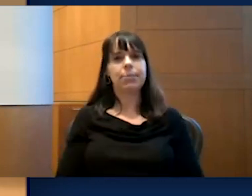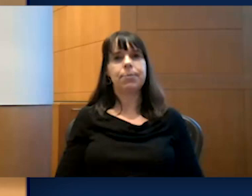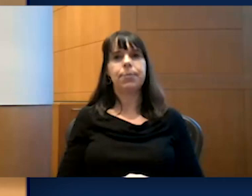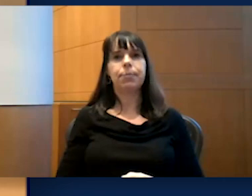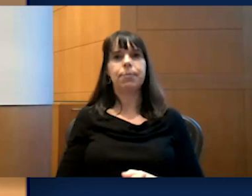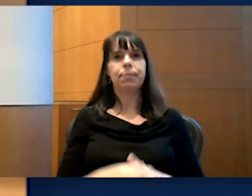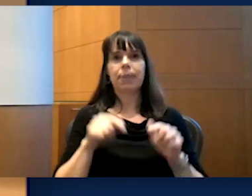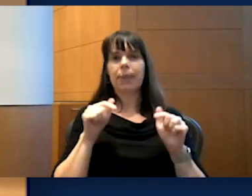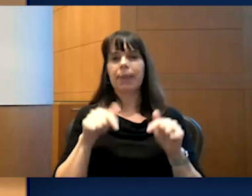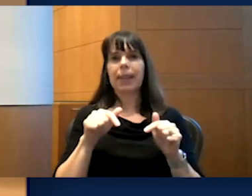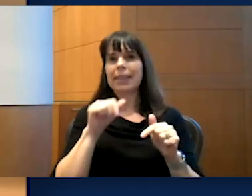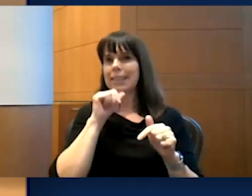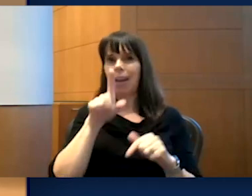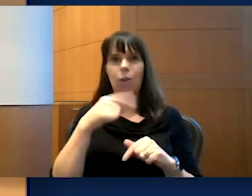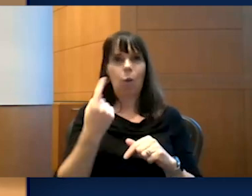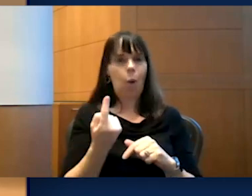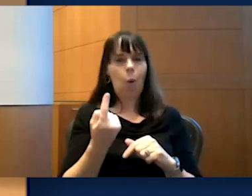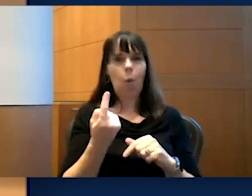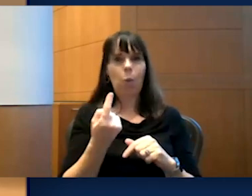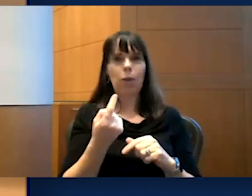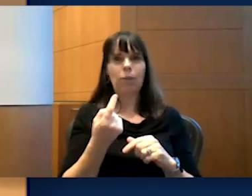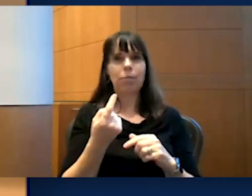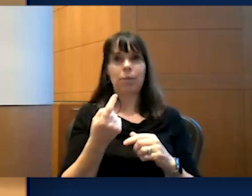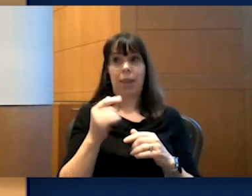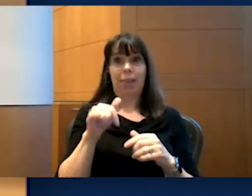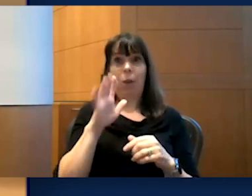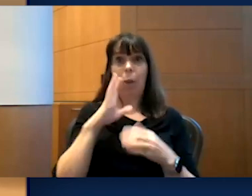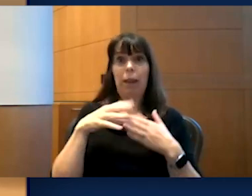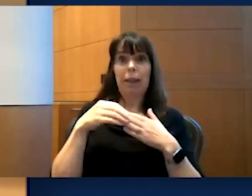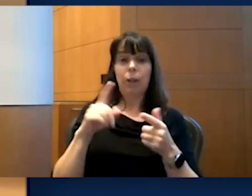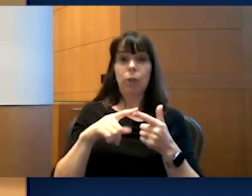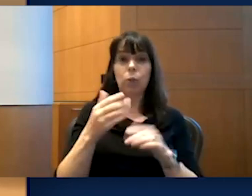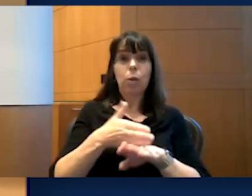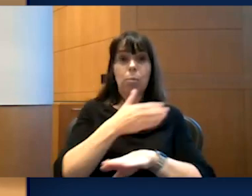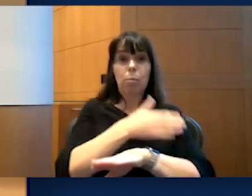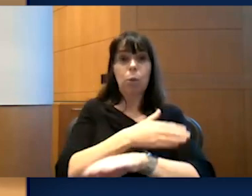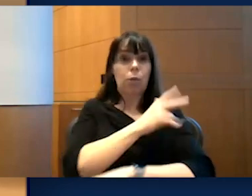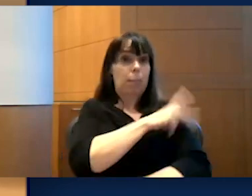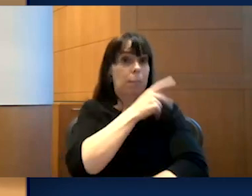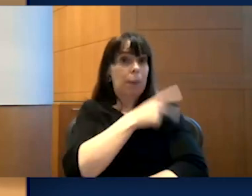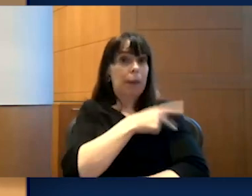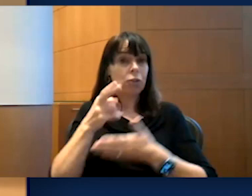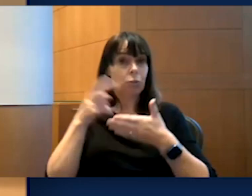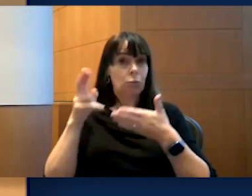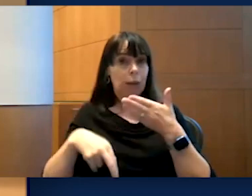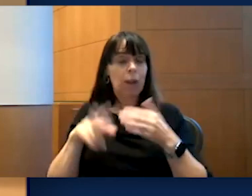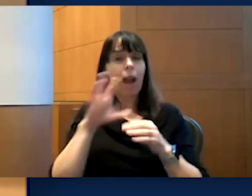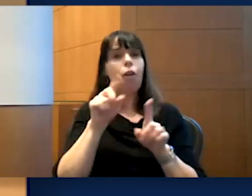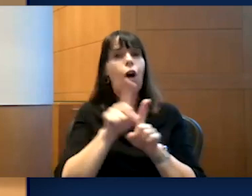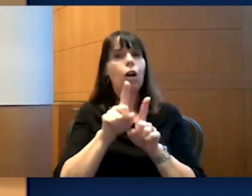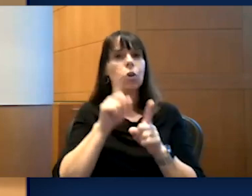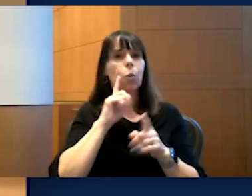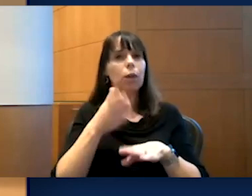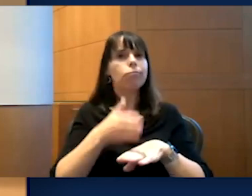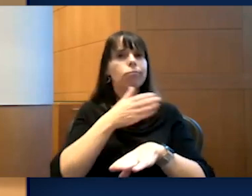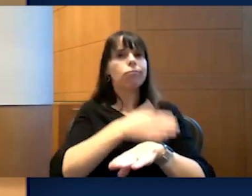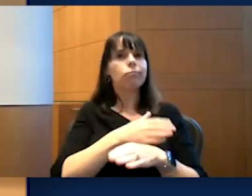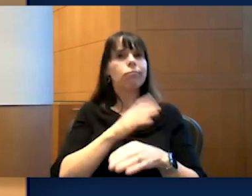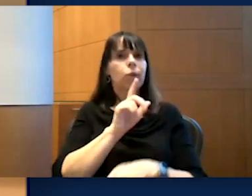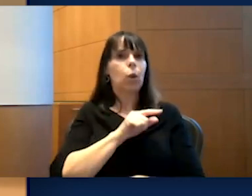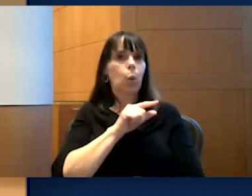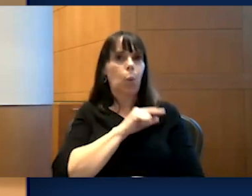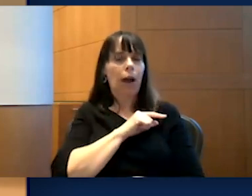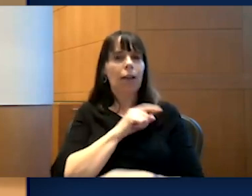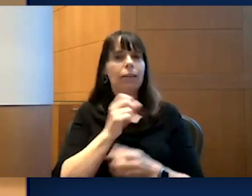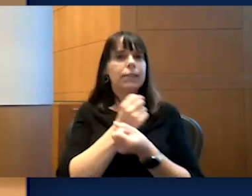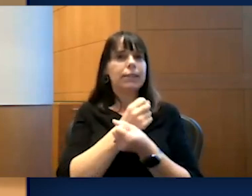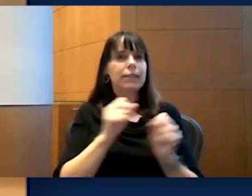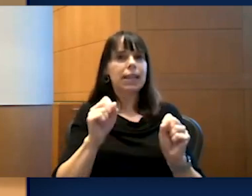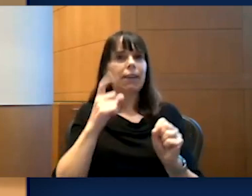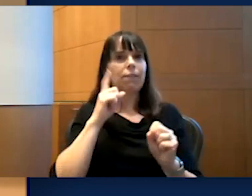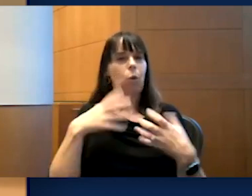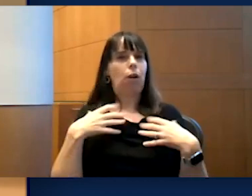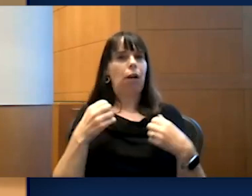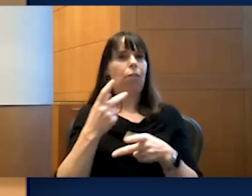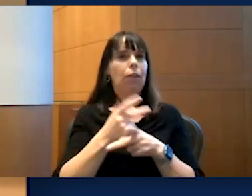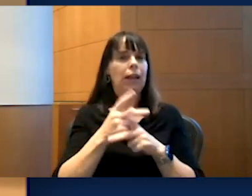This not only leads to improved patient outcomes, but also enhances the quality and safety of healthcare delivery.